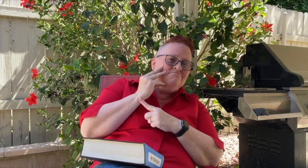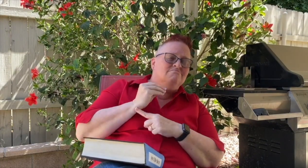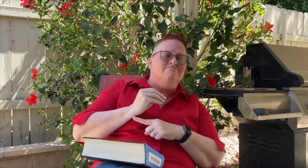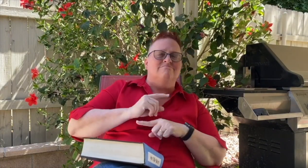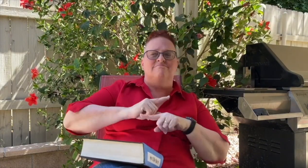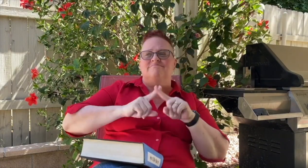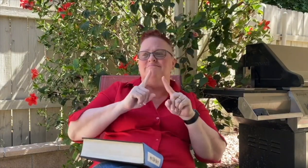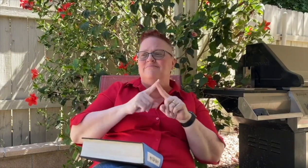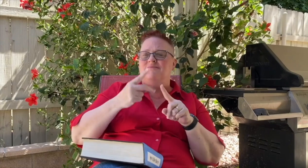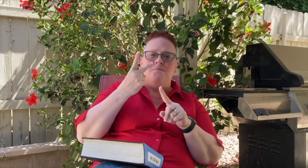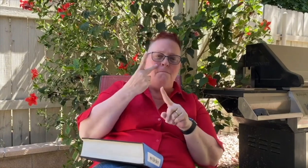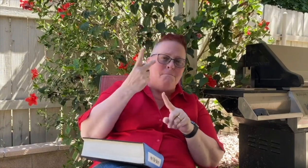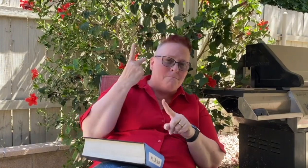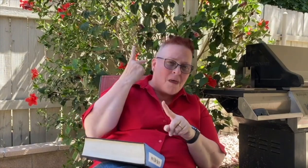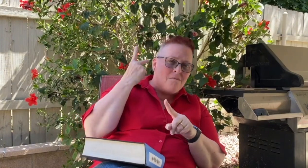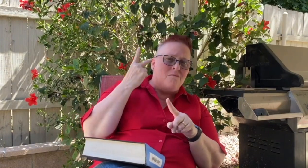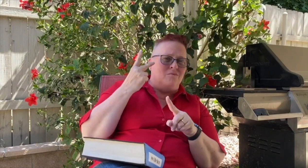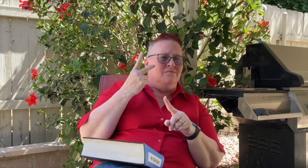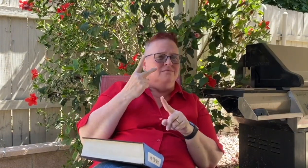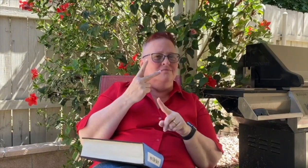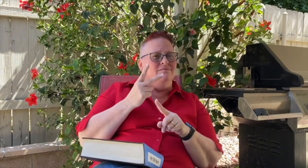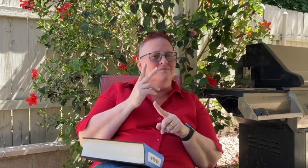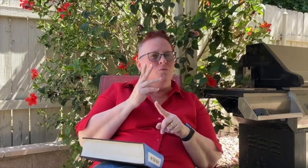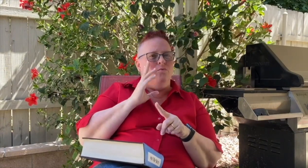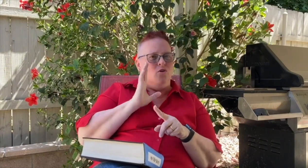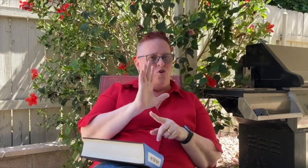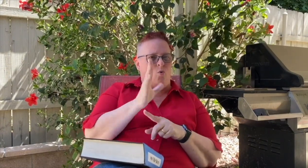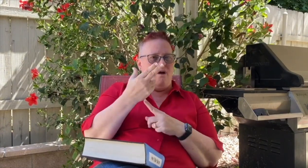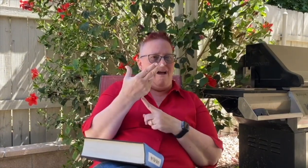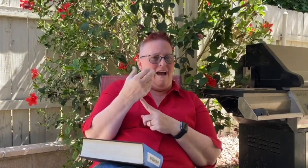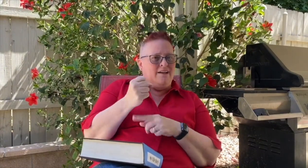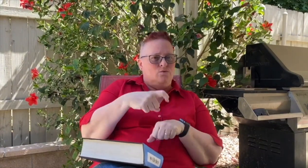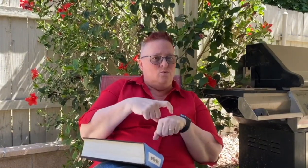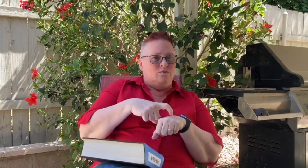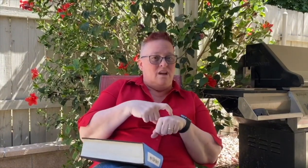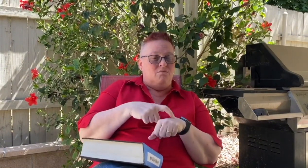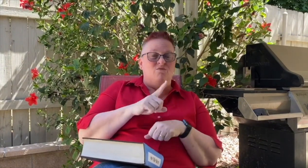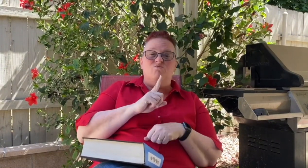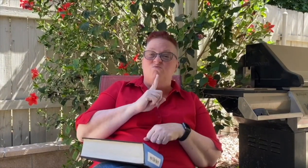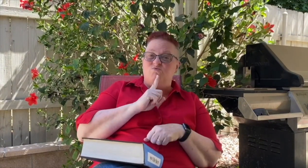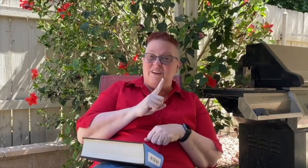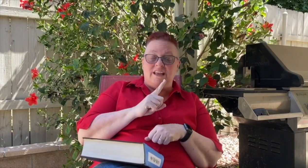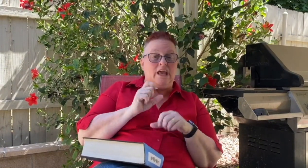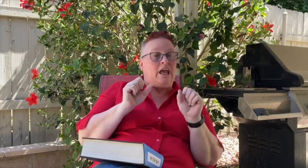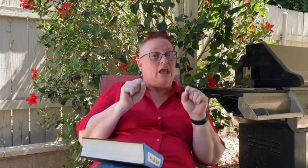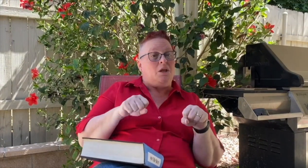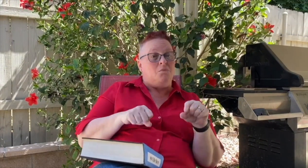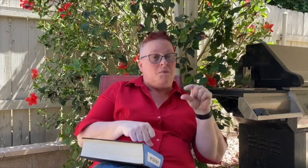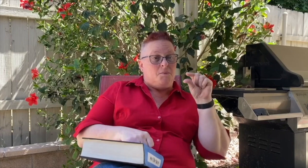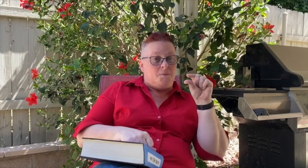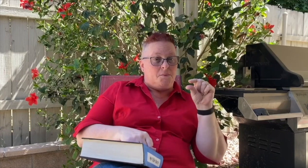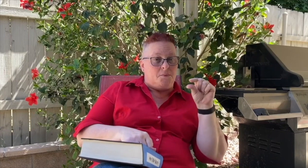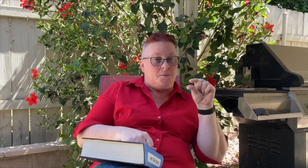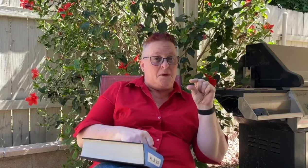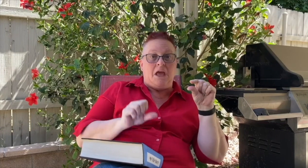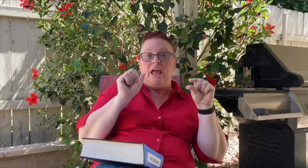There's so many different experiences to have different memories. Of all of your high school time.